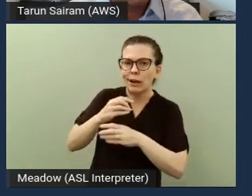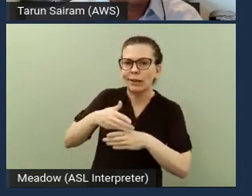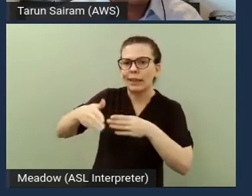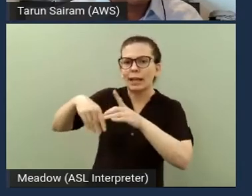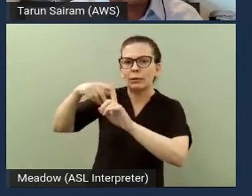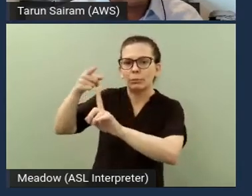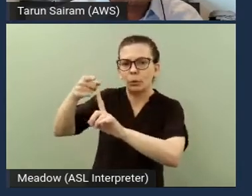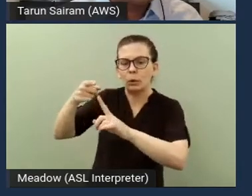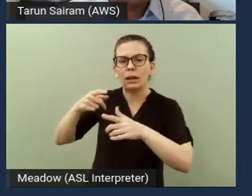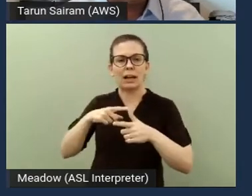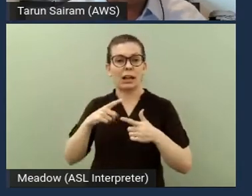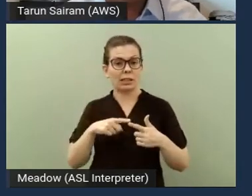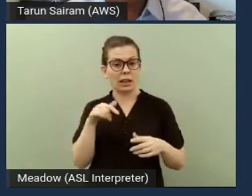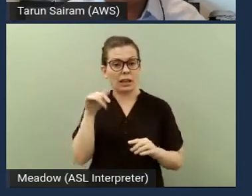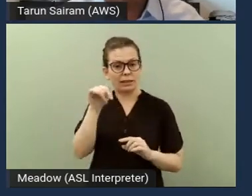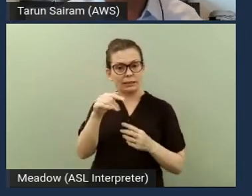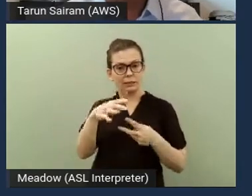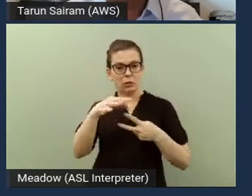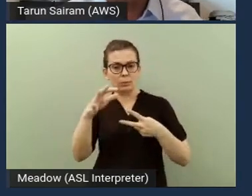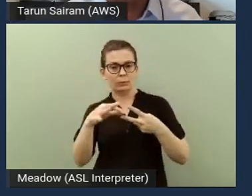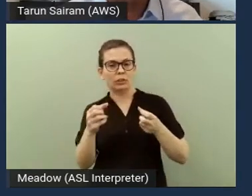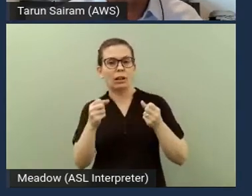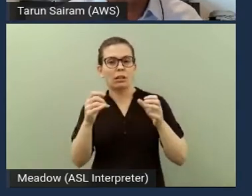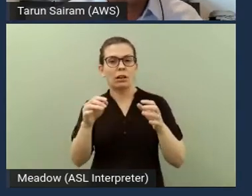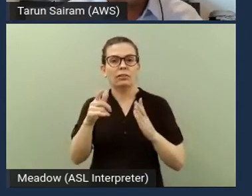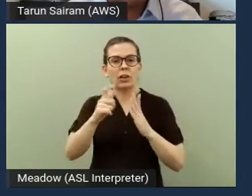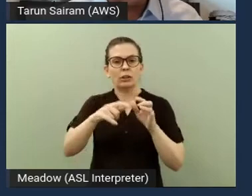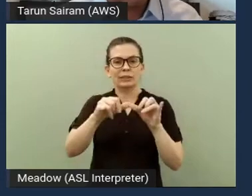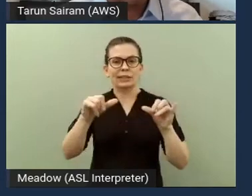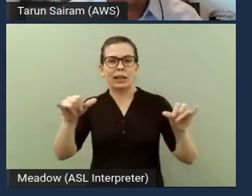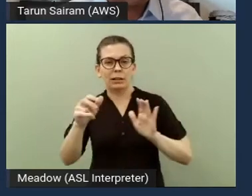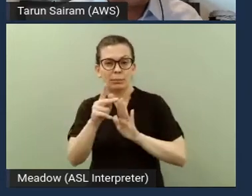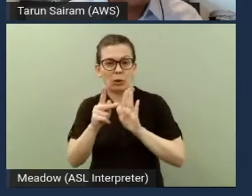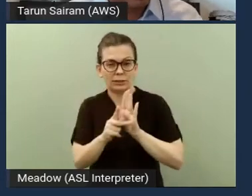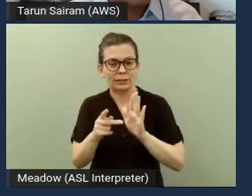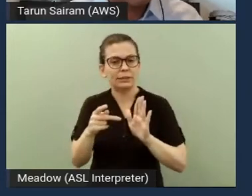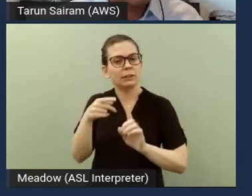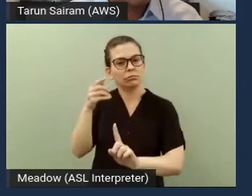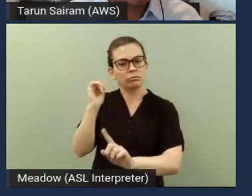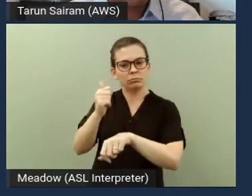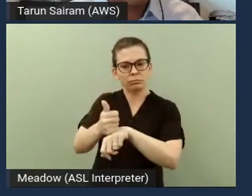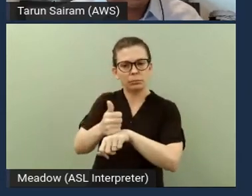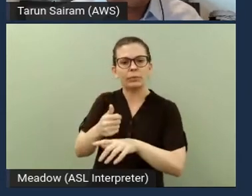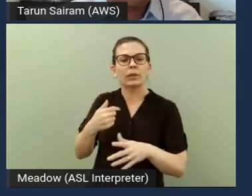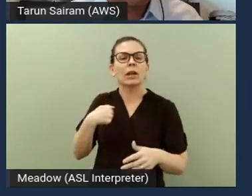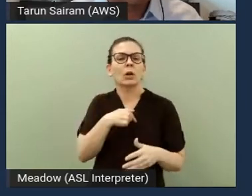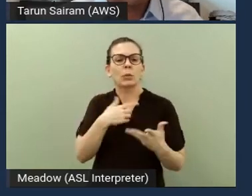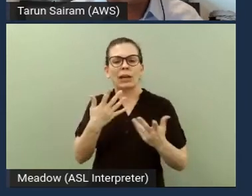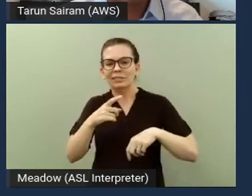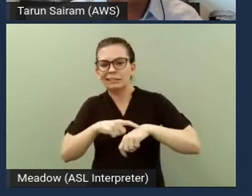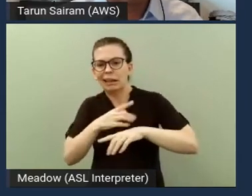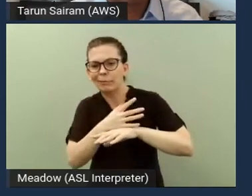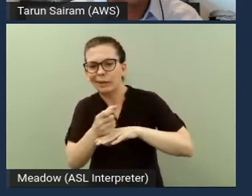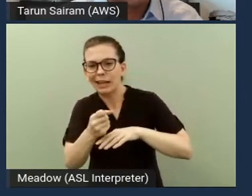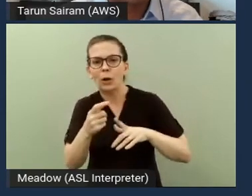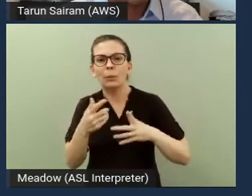And then this is the optional autoscaling policy that we talked about. And since we are out of time, I'm gonna jump through that.